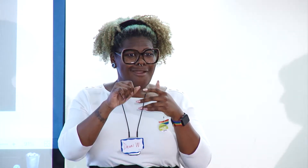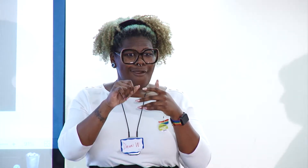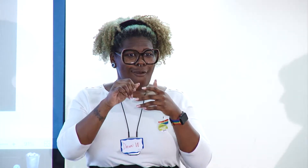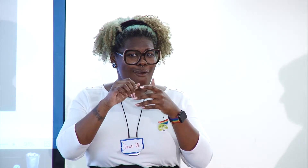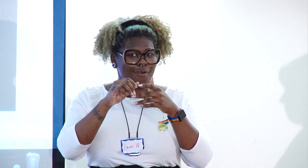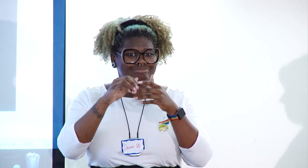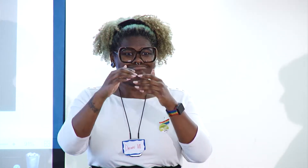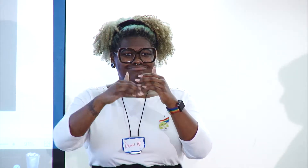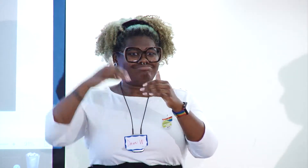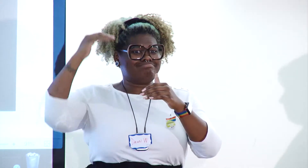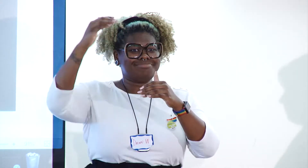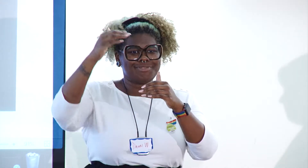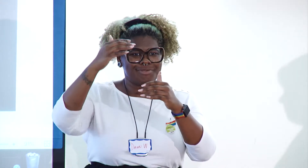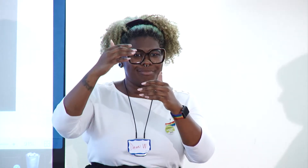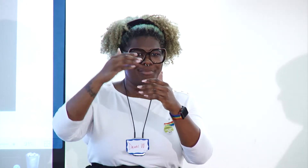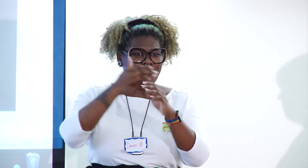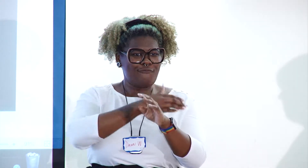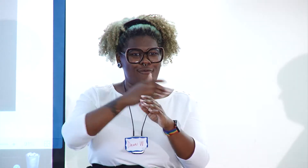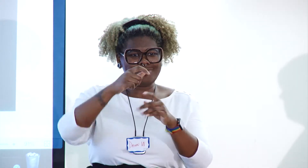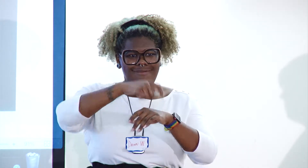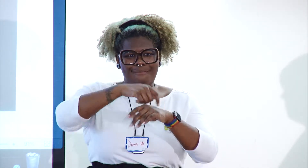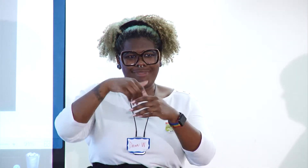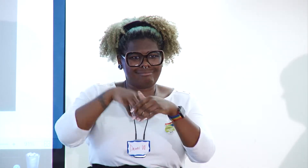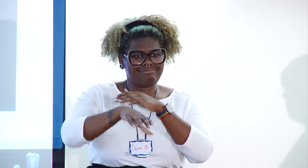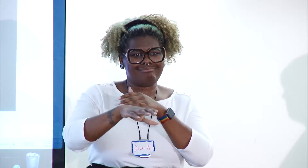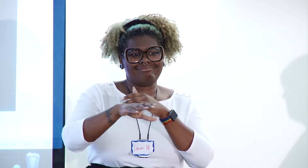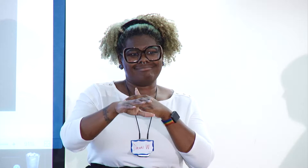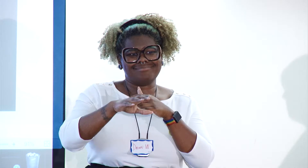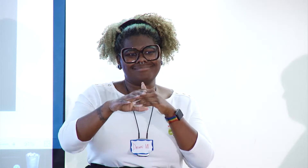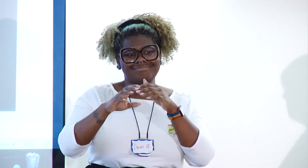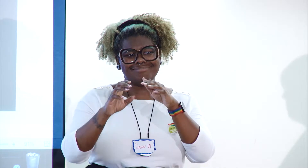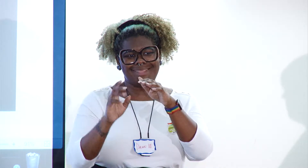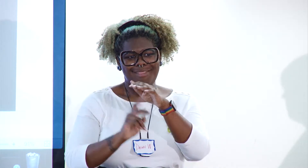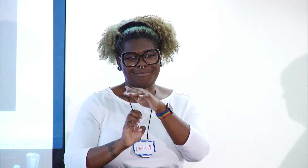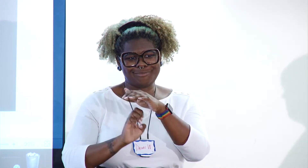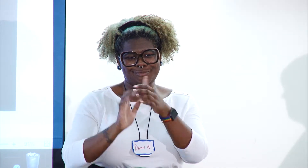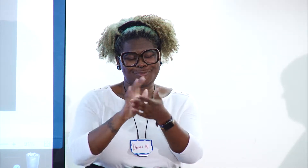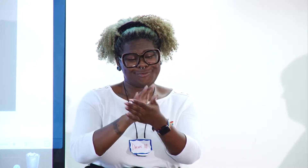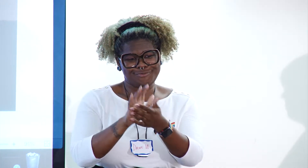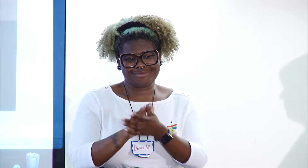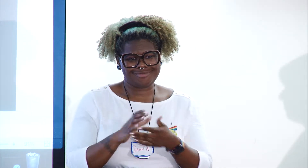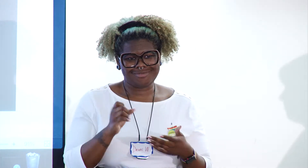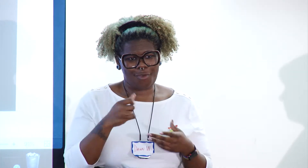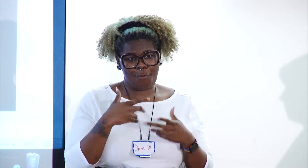don't use it at some point in their lives anyway. But those who have that foundational language